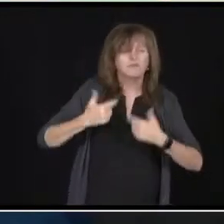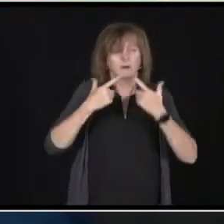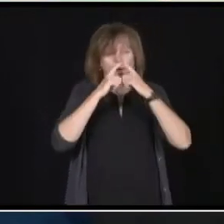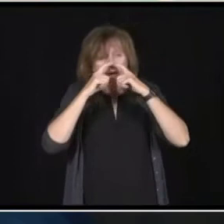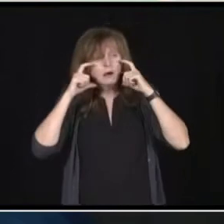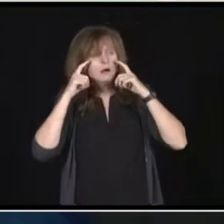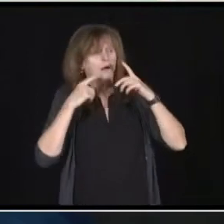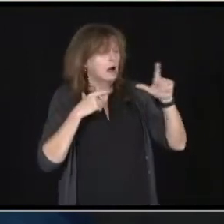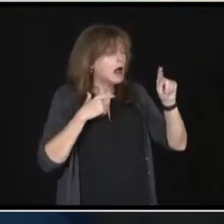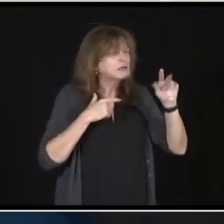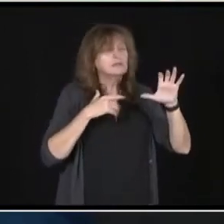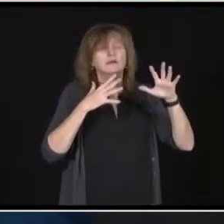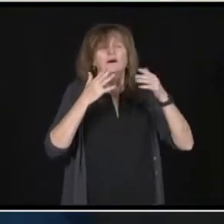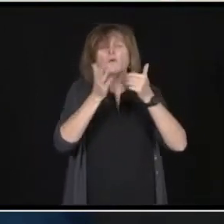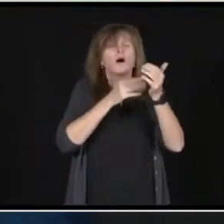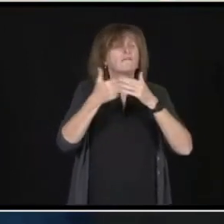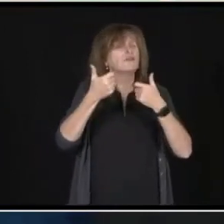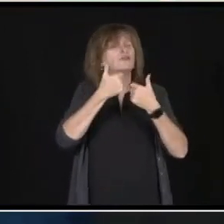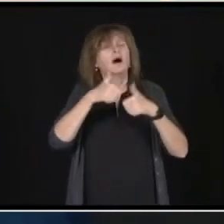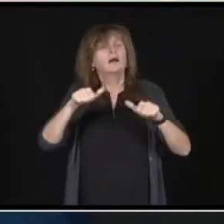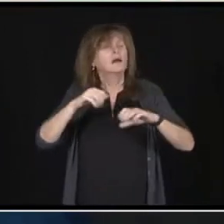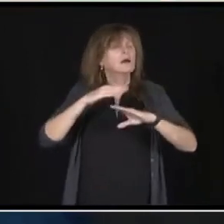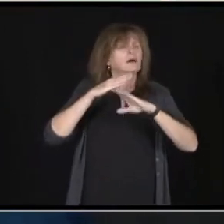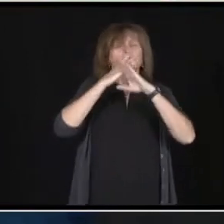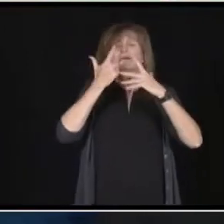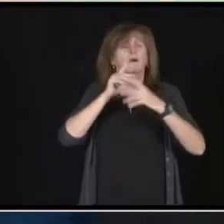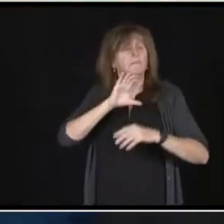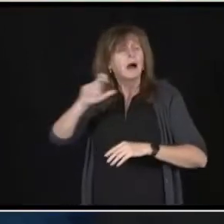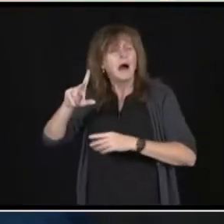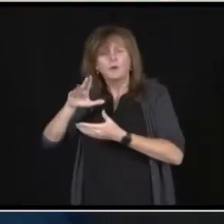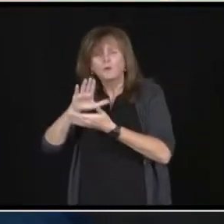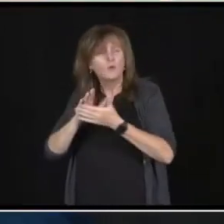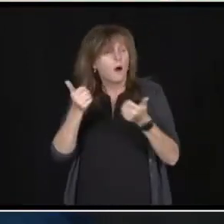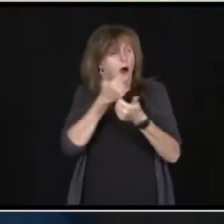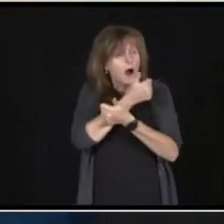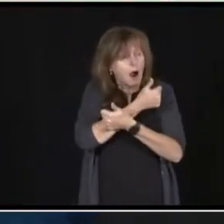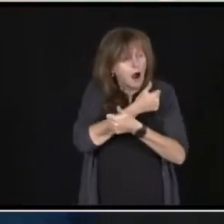matter if it is that PPE. A matter if it is long-term care, no